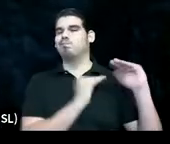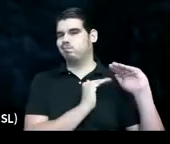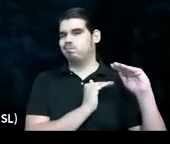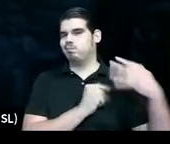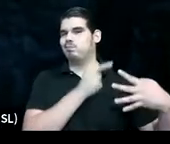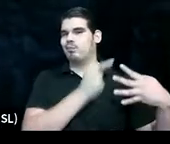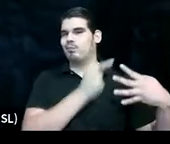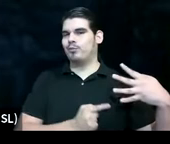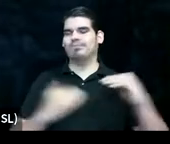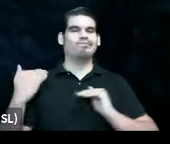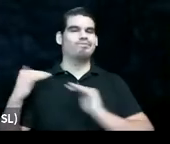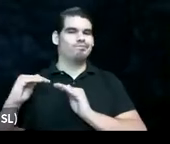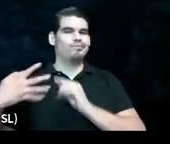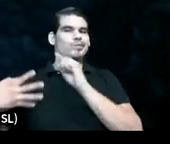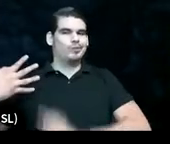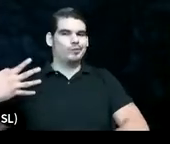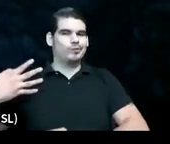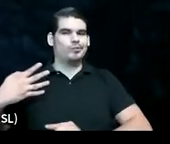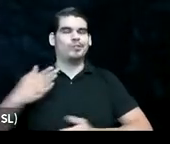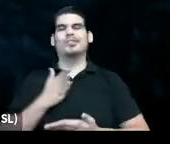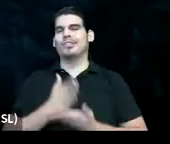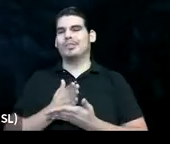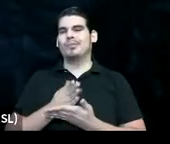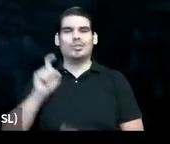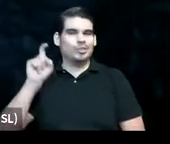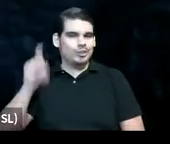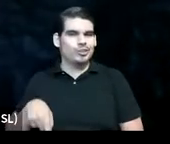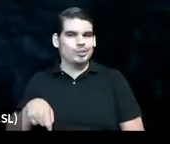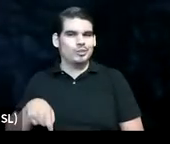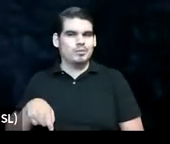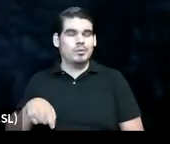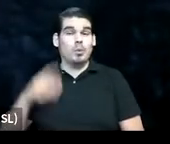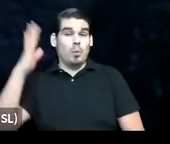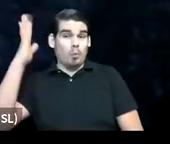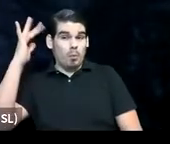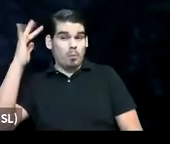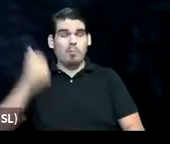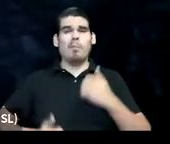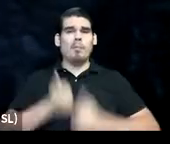Remember you don't really have to describe the specifics about how how much funding you want to see allocated or how much funding you want to see.